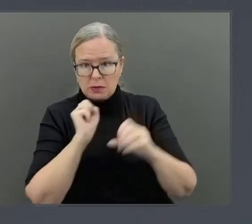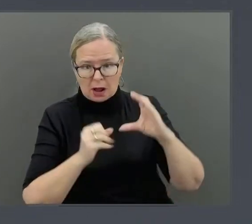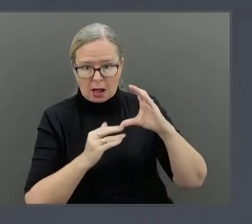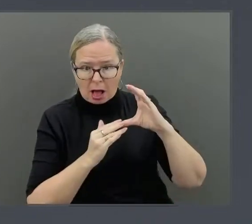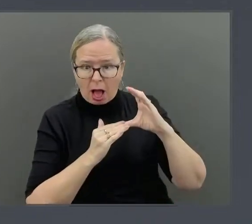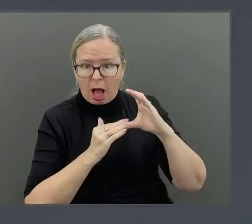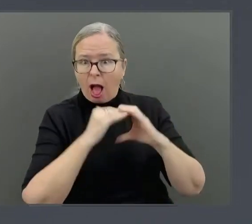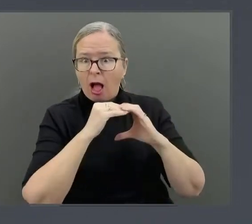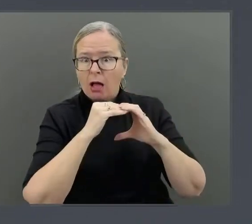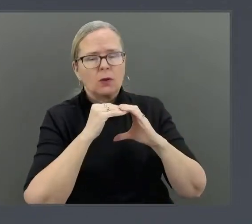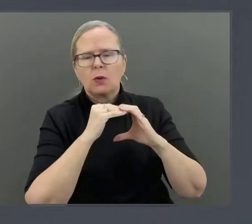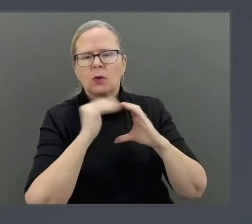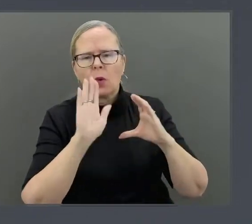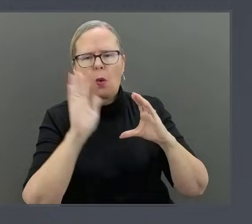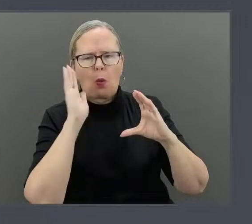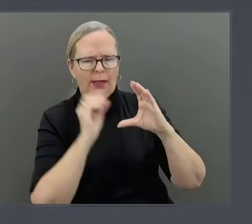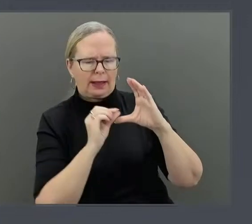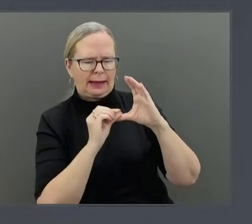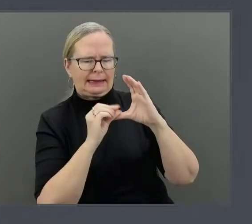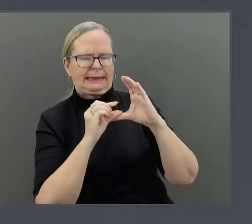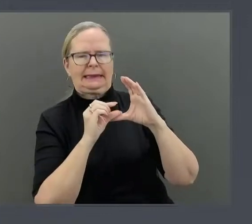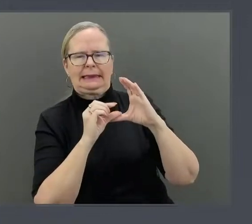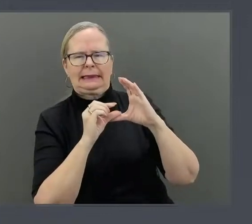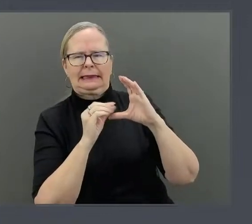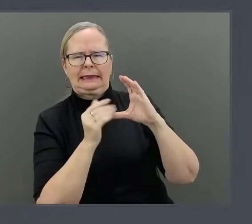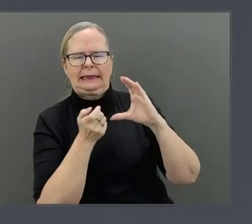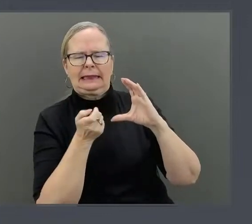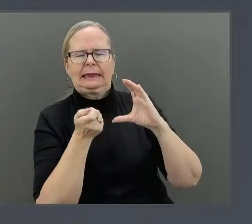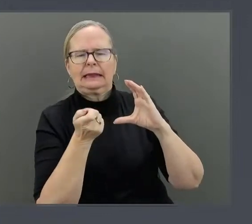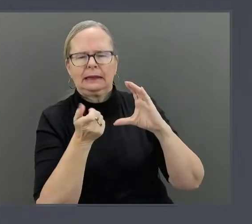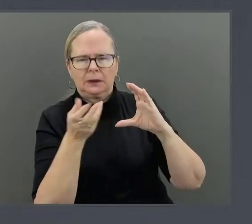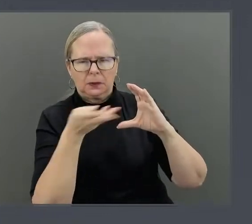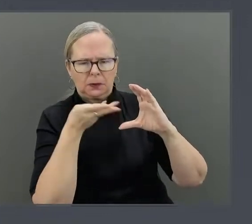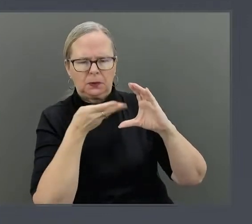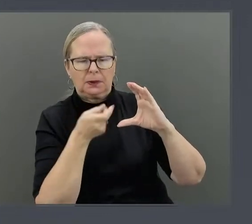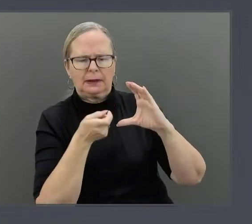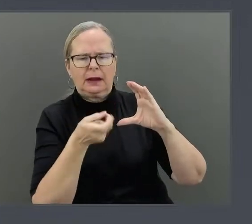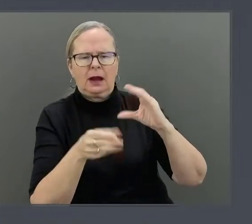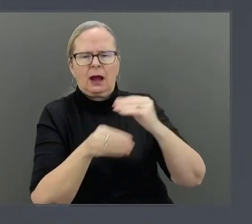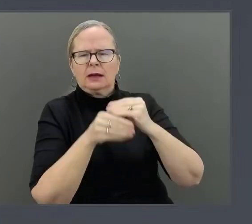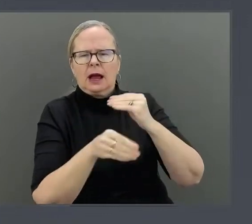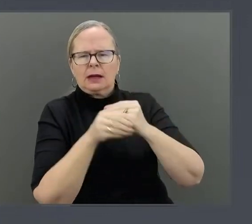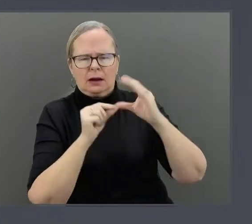way and we'll make sure that we keep you up todate on what that means for timing I'll now